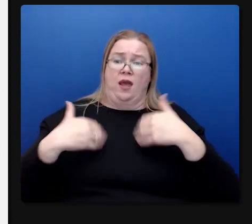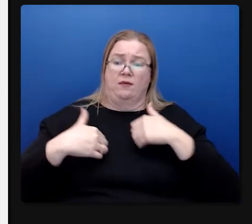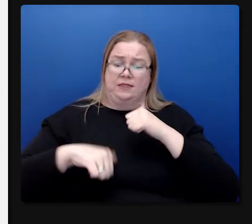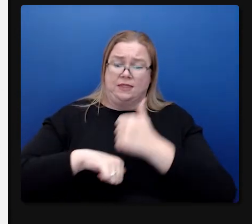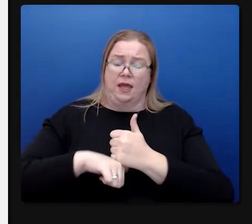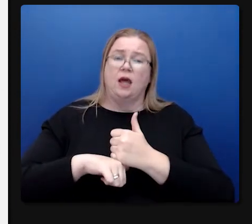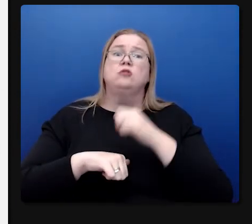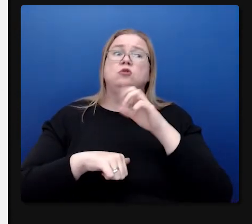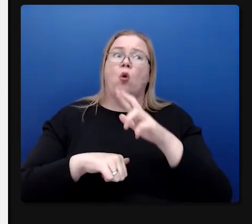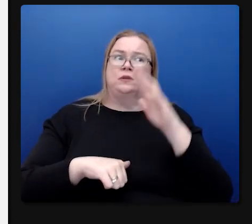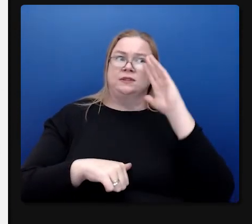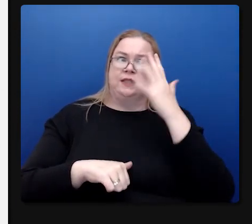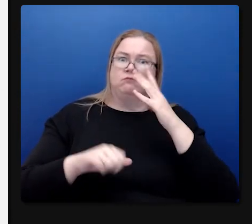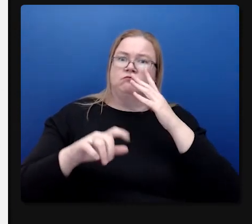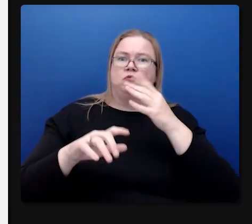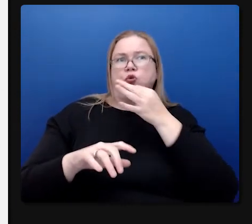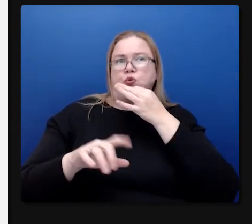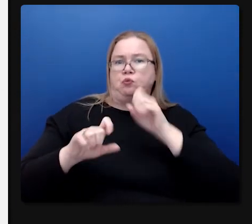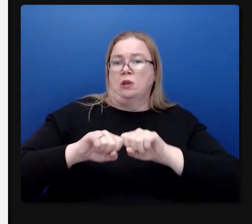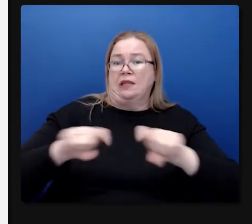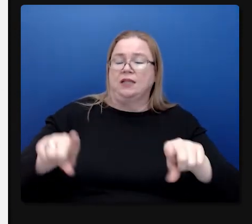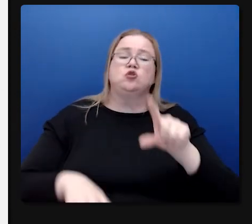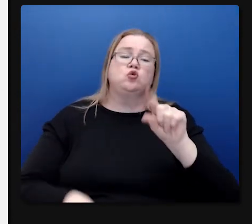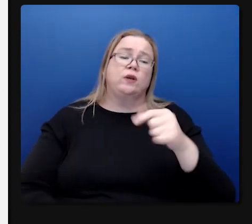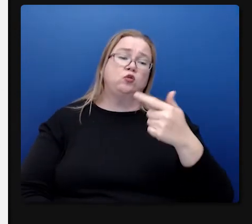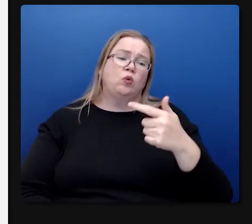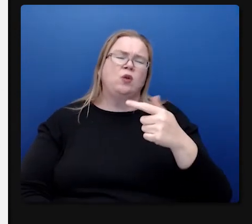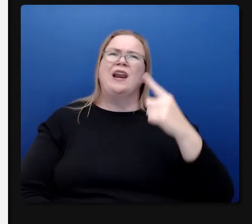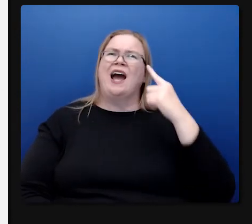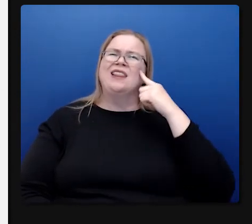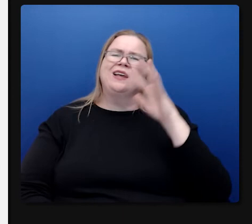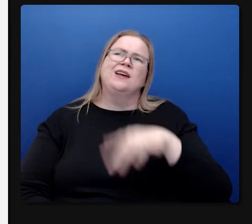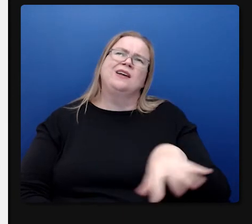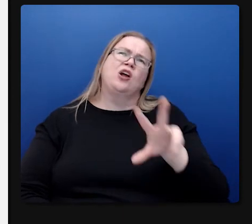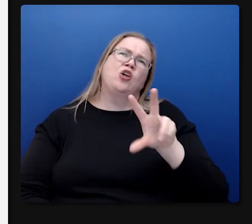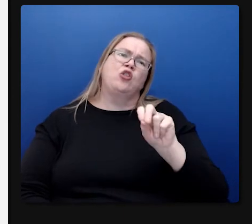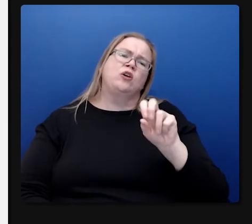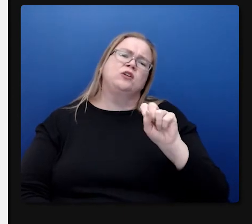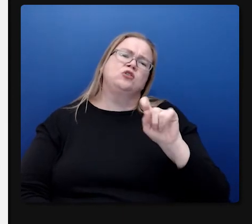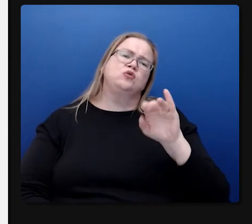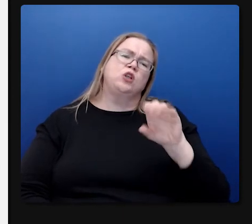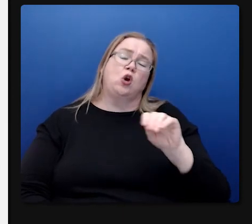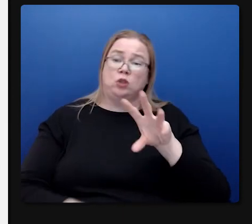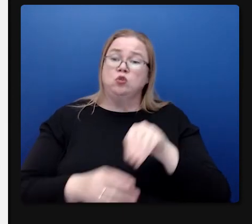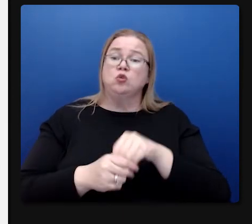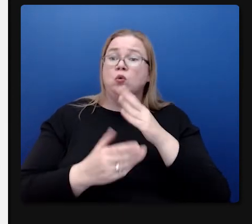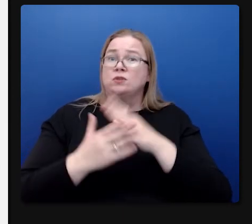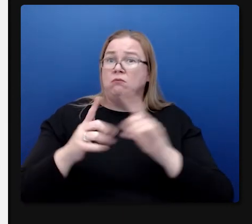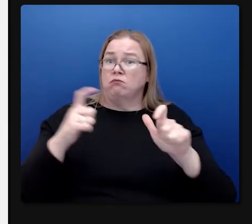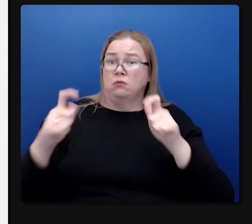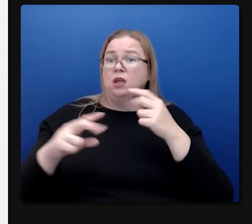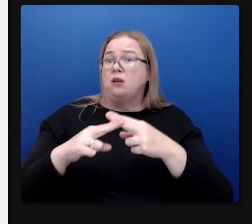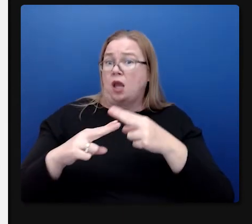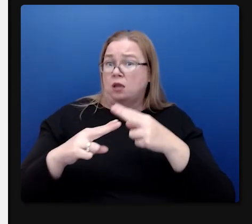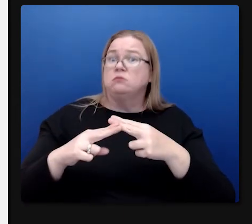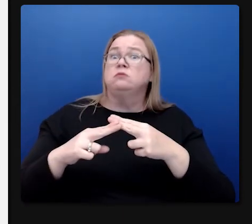or those which are soon to be released. So, in 2021, I think nearly 30 studios, which include some very big names,